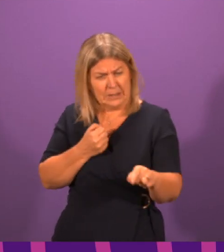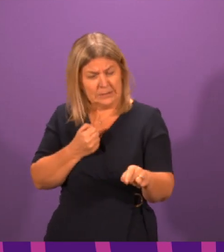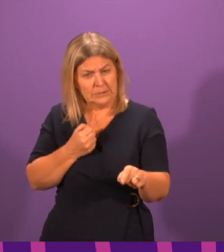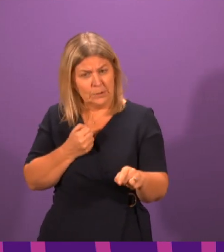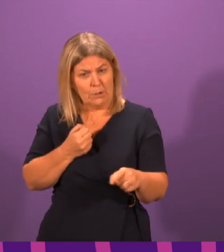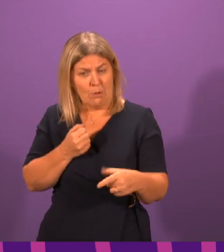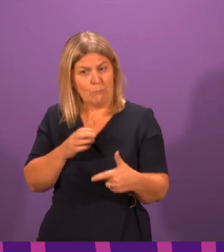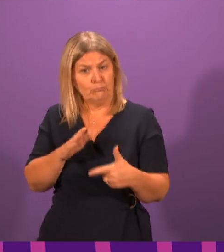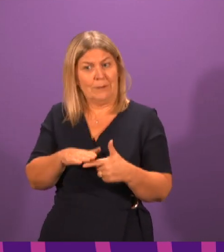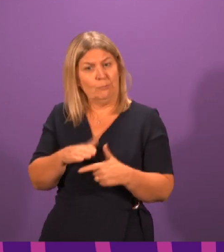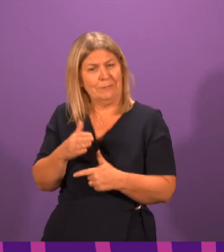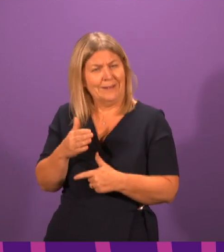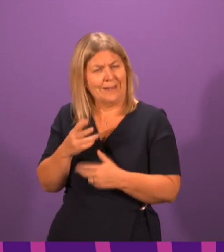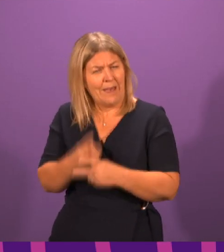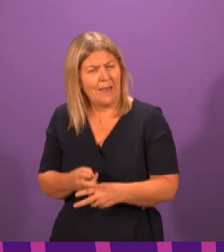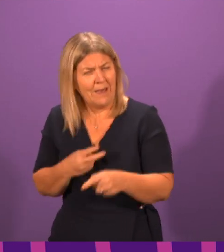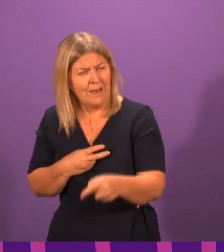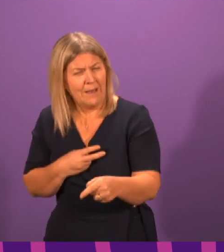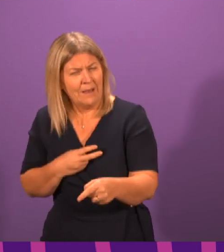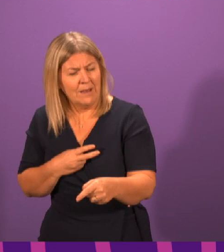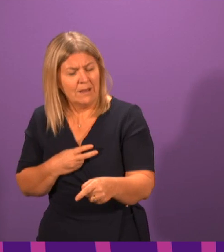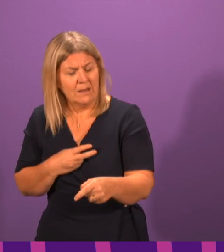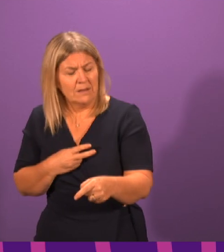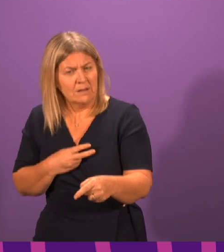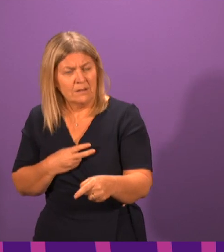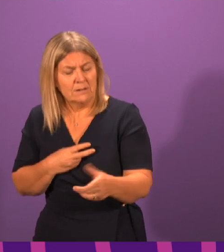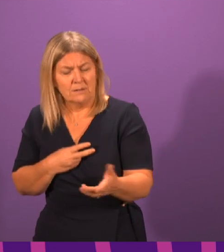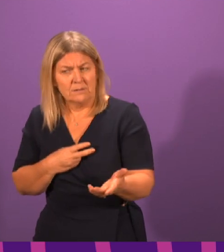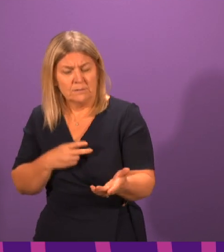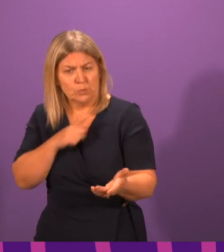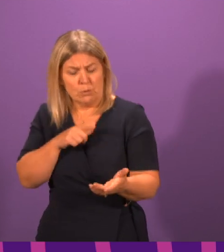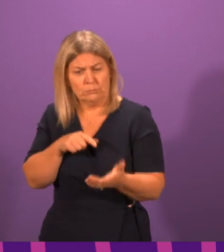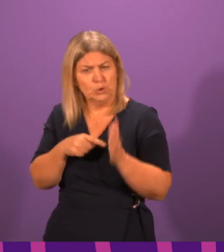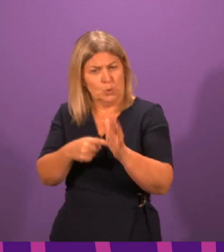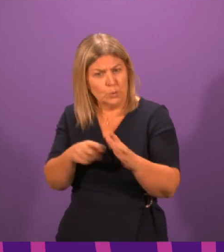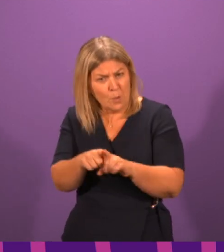care, which is already under significant strain, also be highlighted? The cabinet secretary